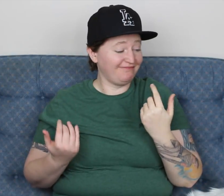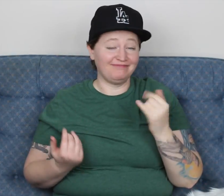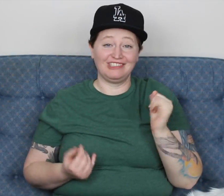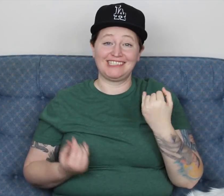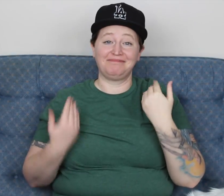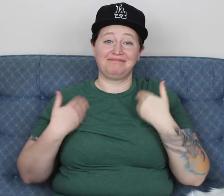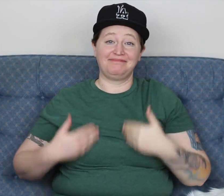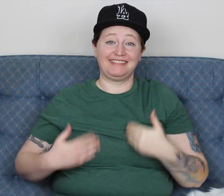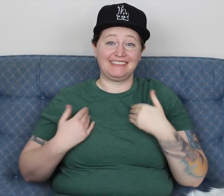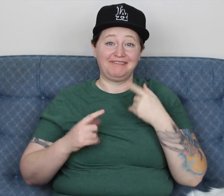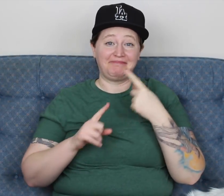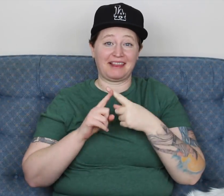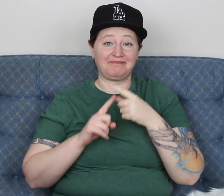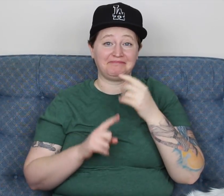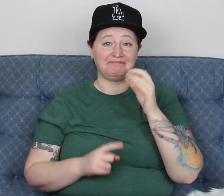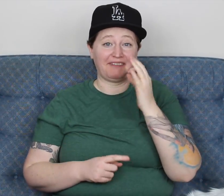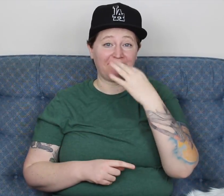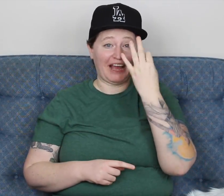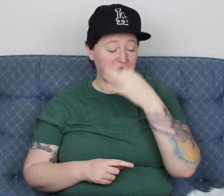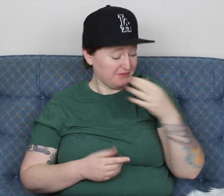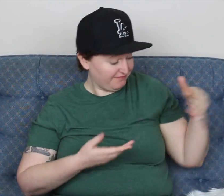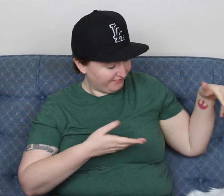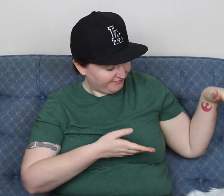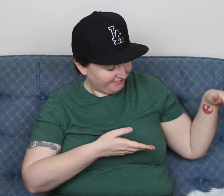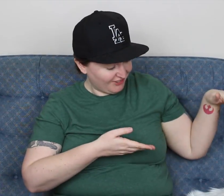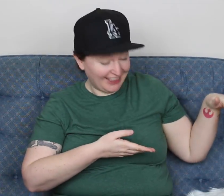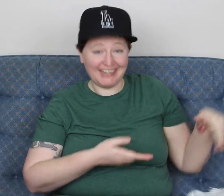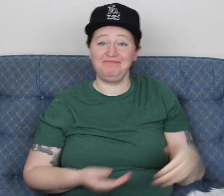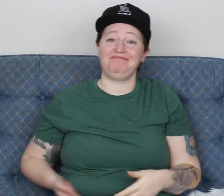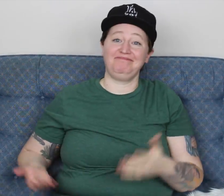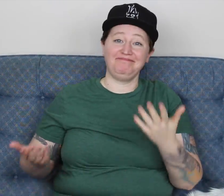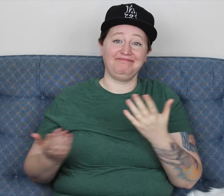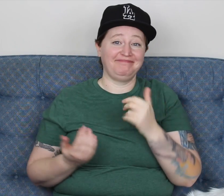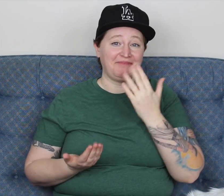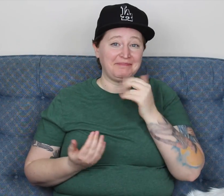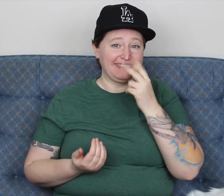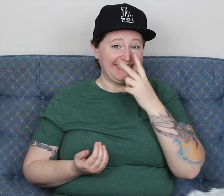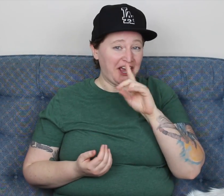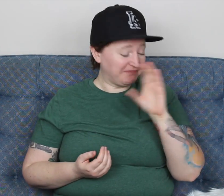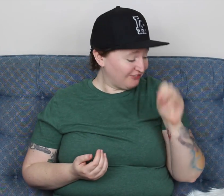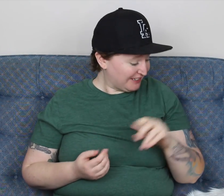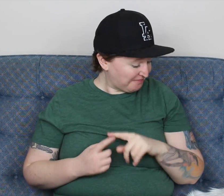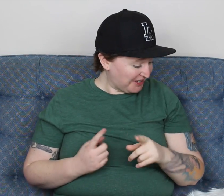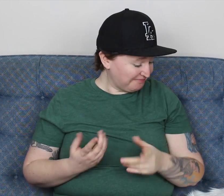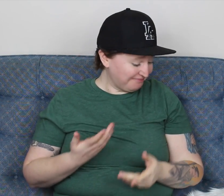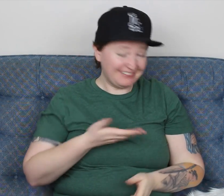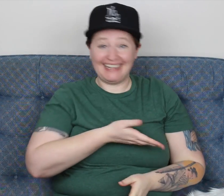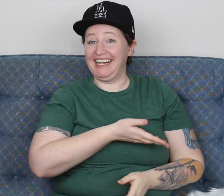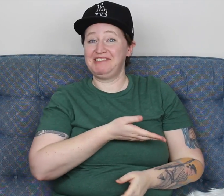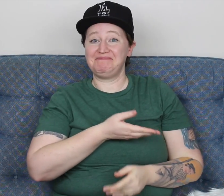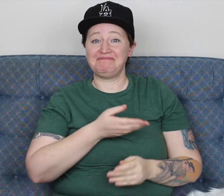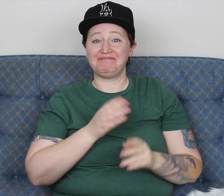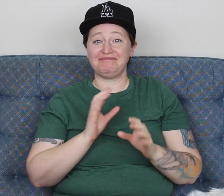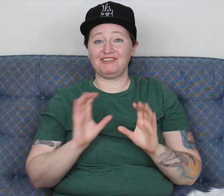So, today it's just me and Falkor. So, you probably can't see him all the way but he is there.